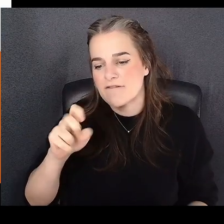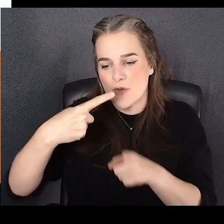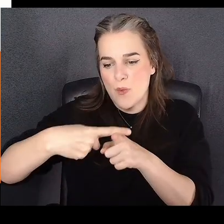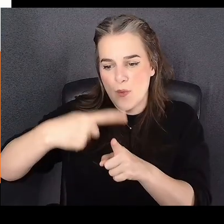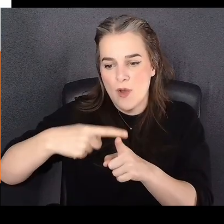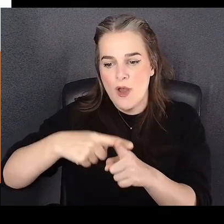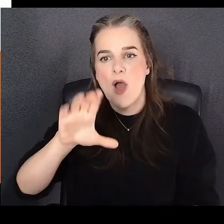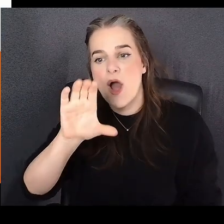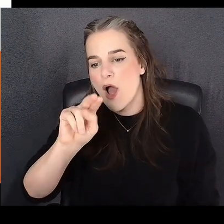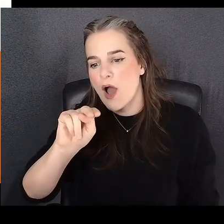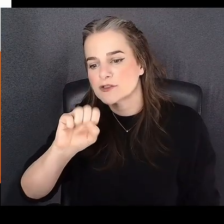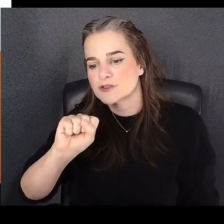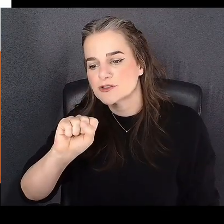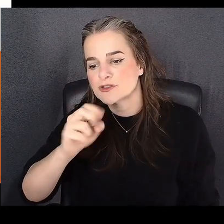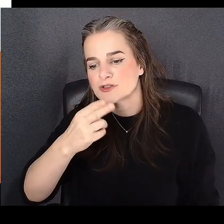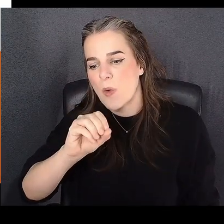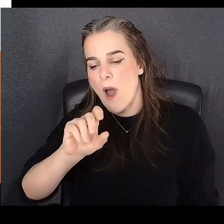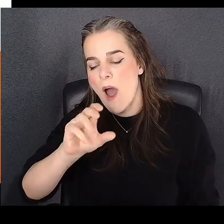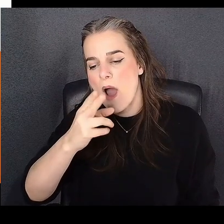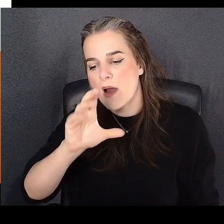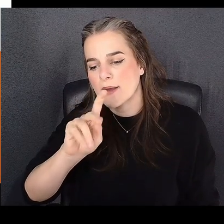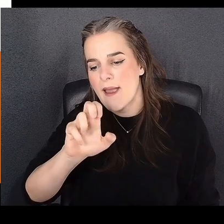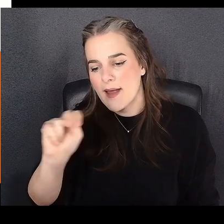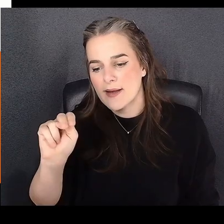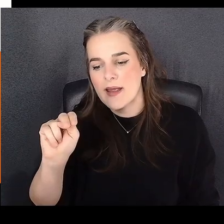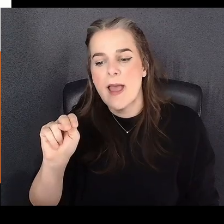Conshohocken, Belmont, Kenwood, if you're familiar with Inglis.